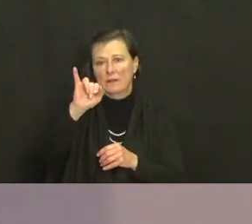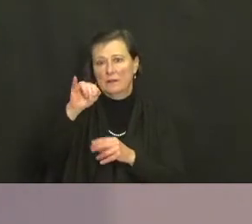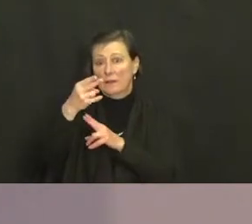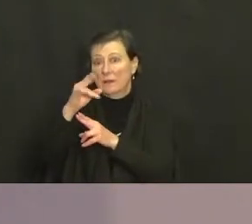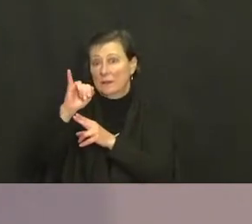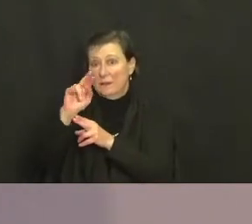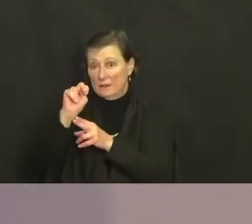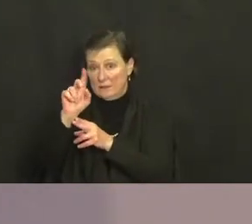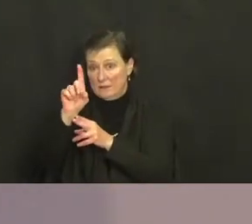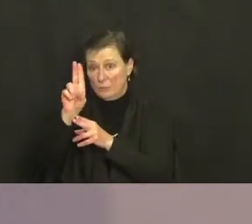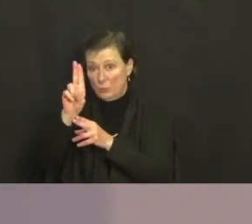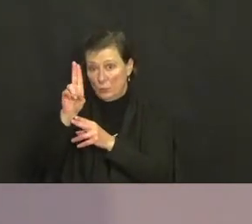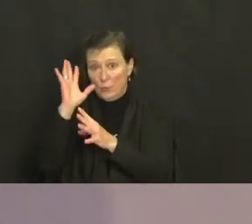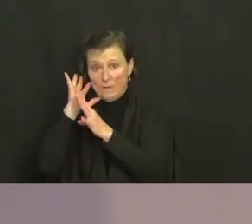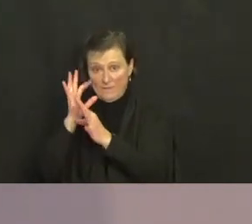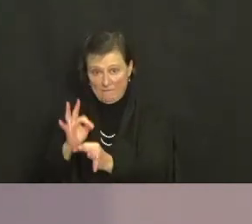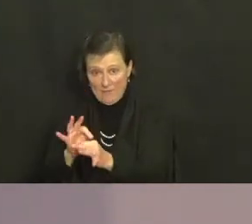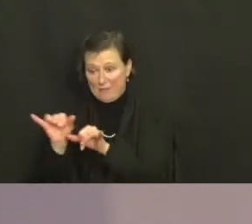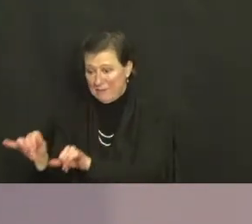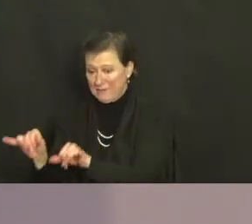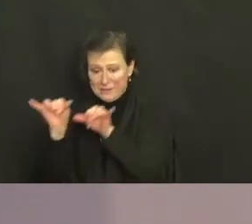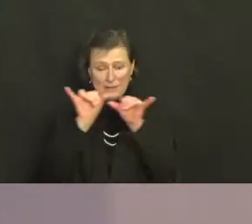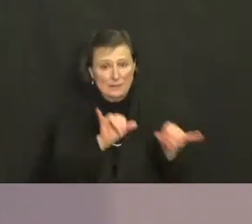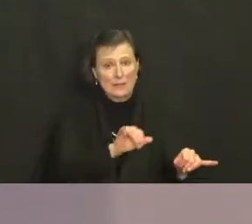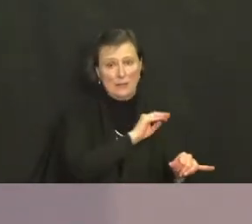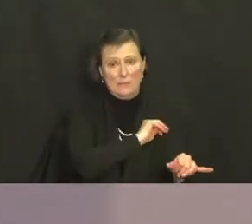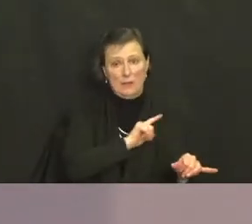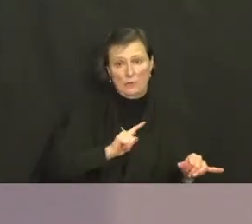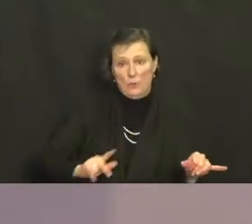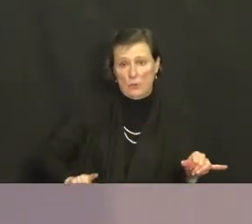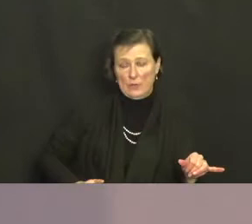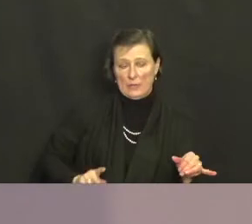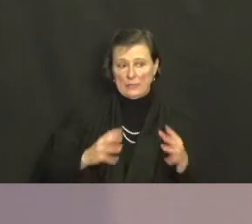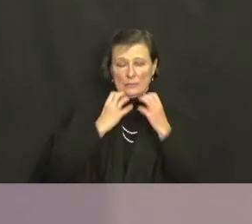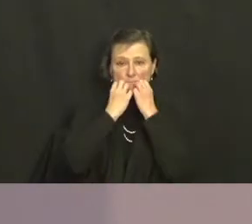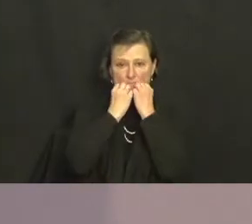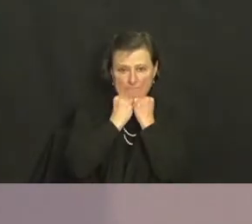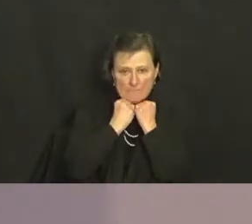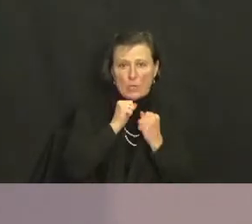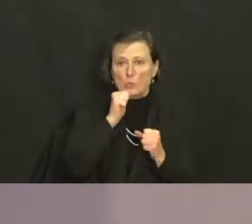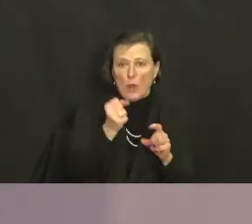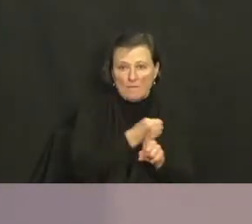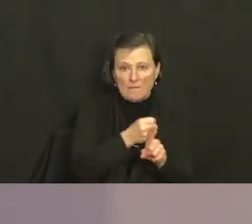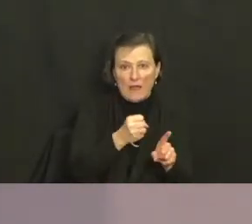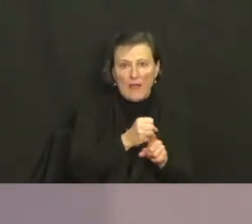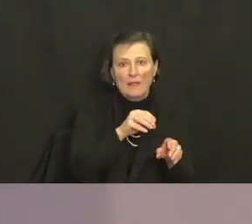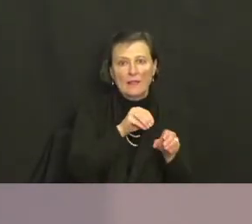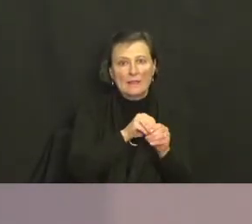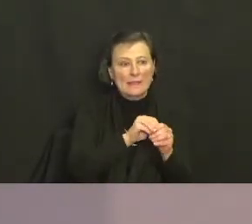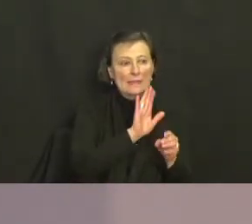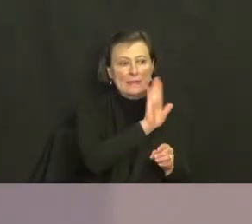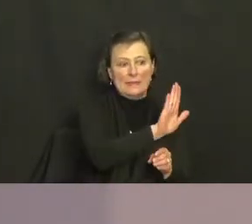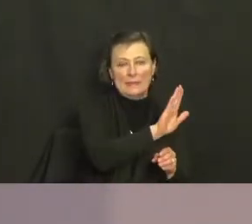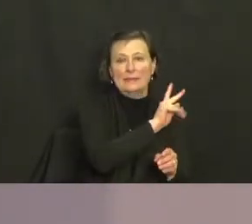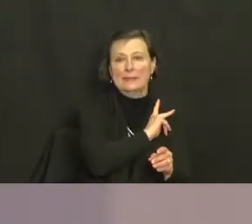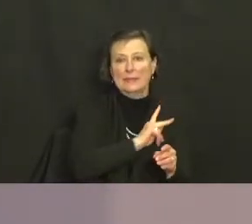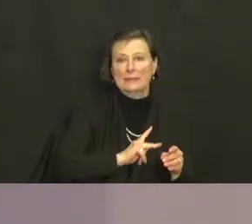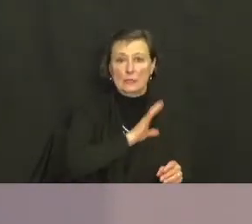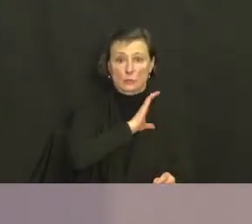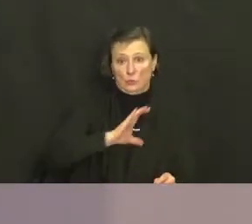so too was King's embrace of non-violence grounded in the best of King's Christian faith.